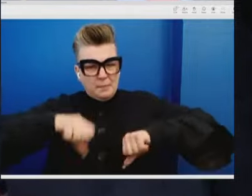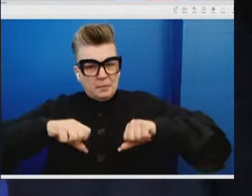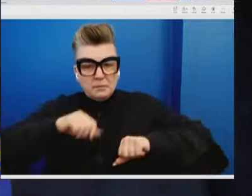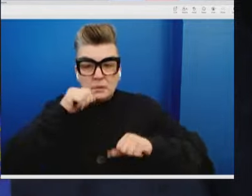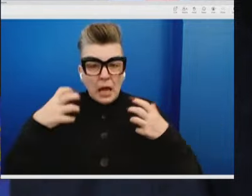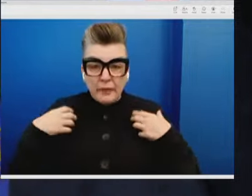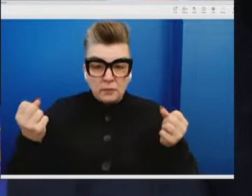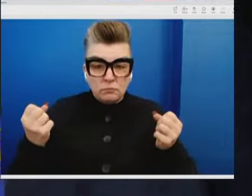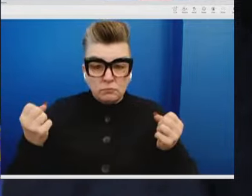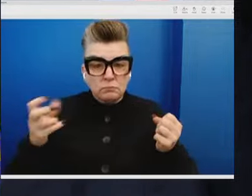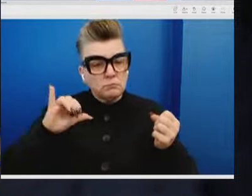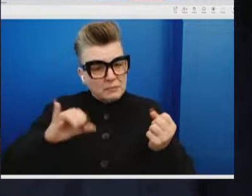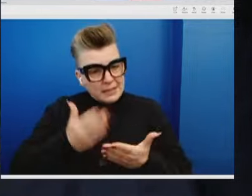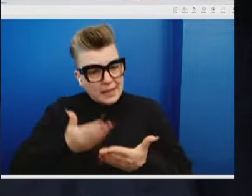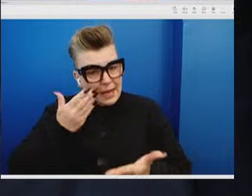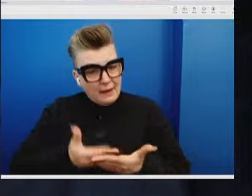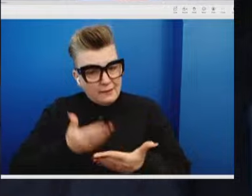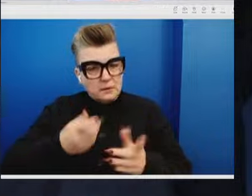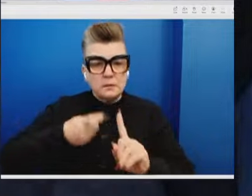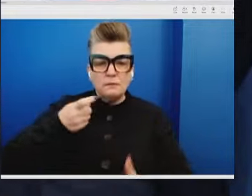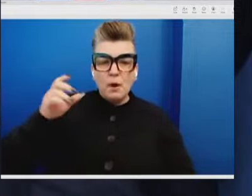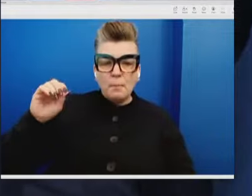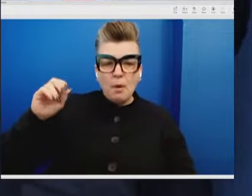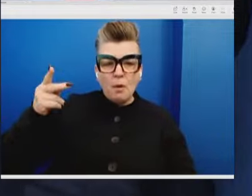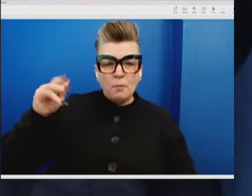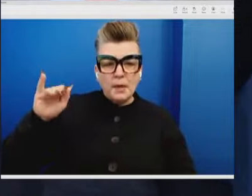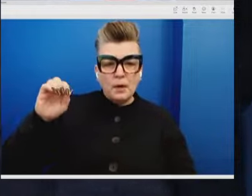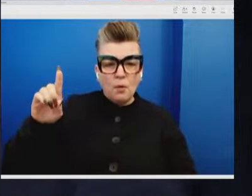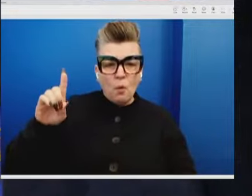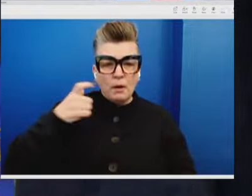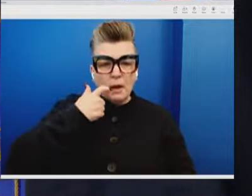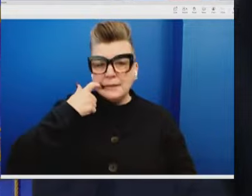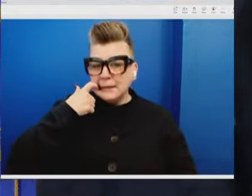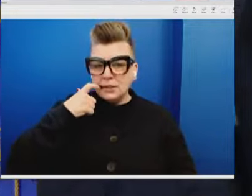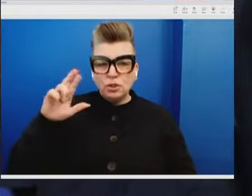that opioid addiction rates start to increase in this population. They're not happy. They